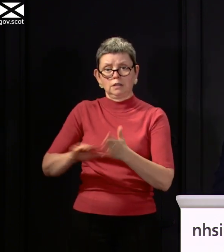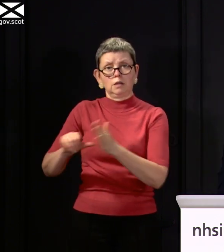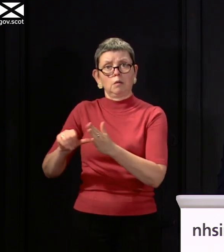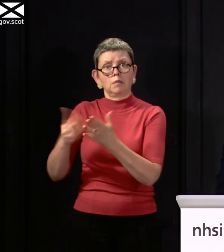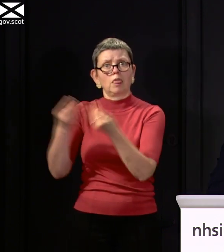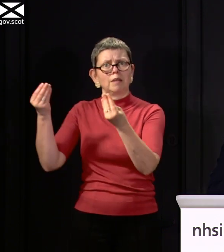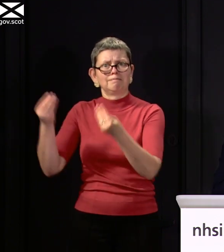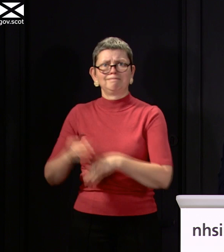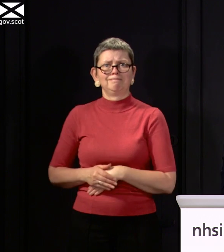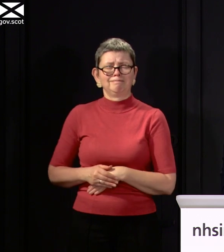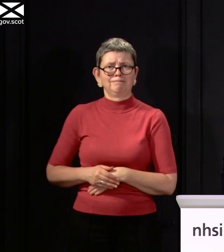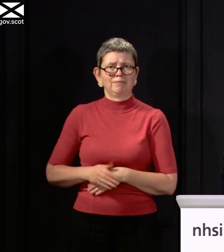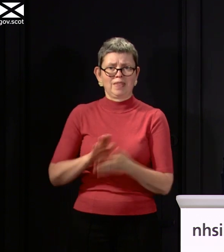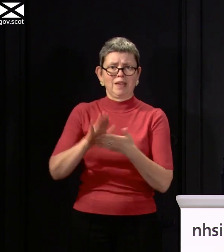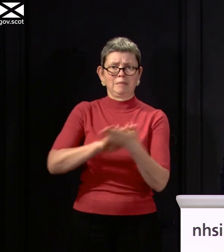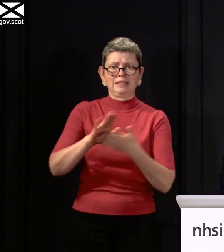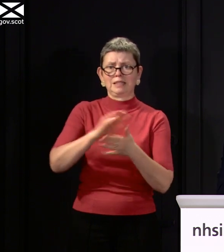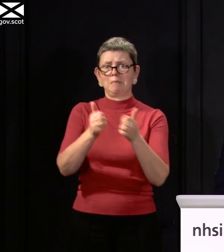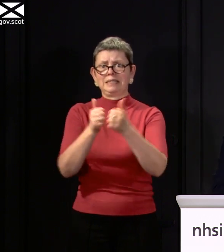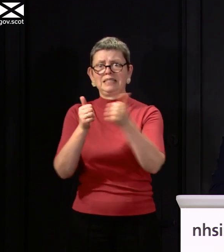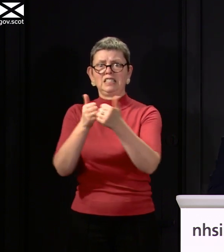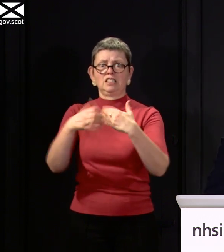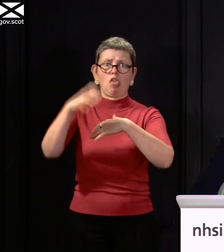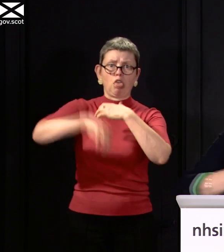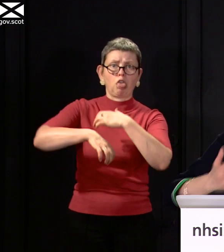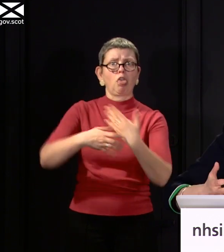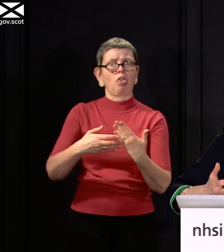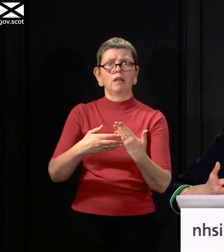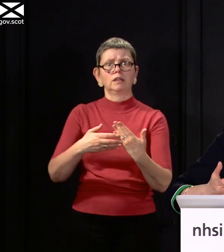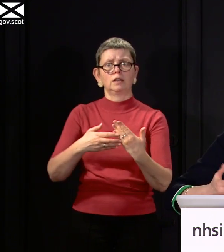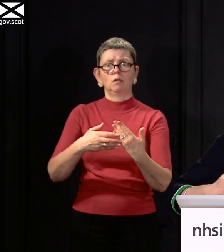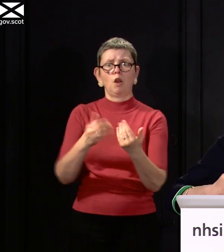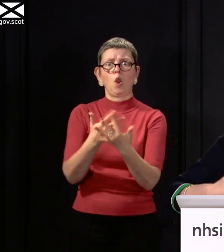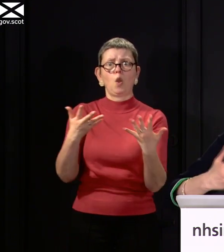go to the wall, but workers are made redundant, the financial cost transfers to the benefits